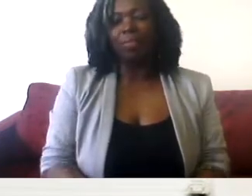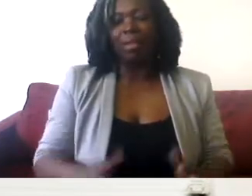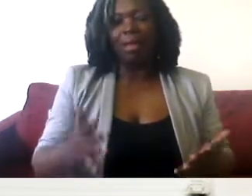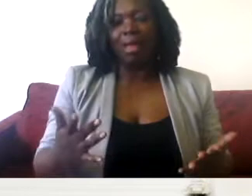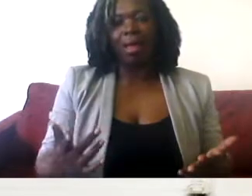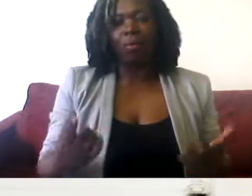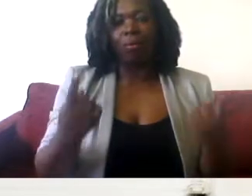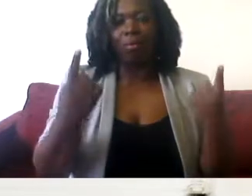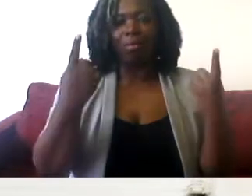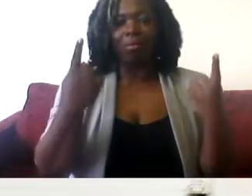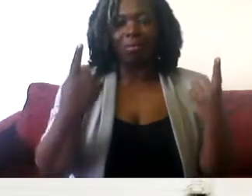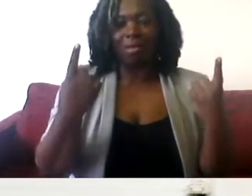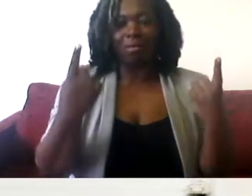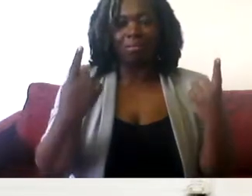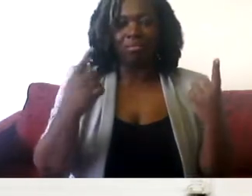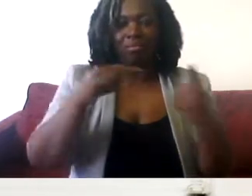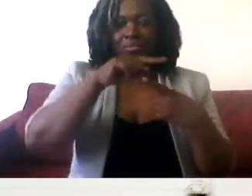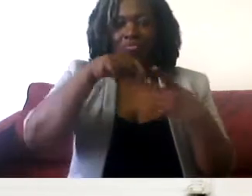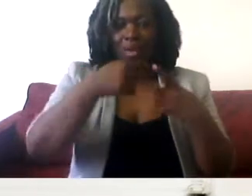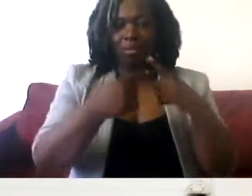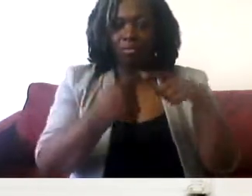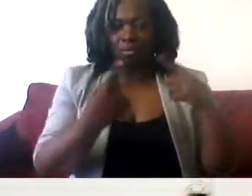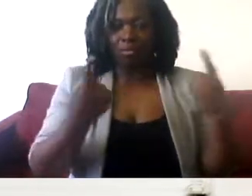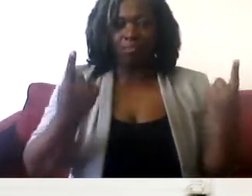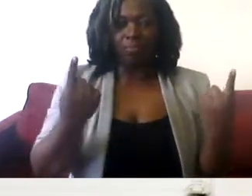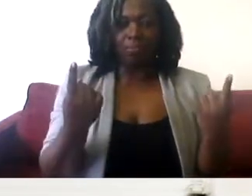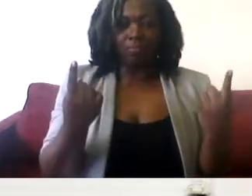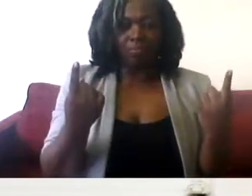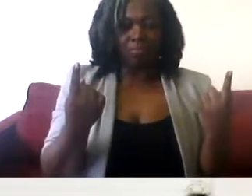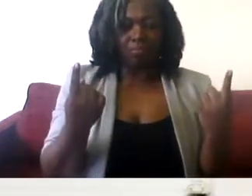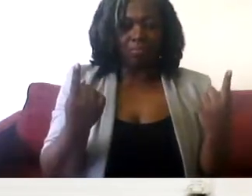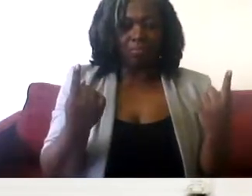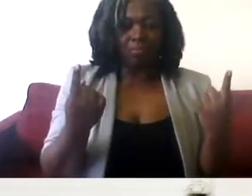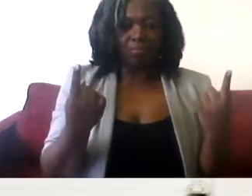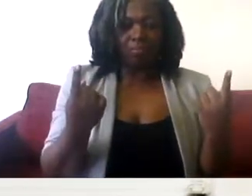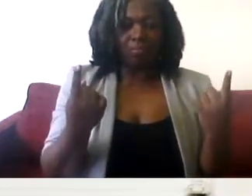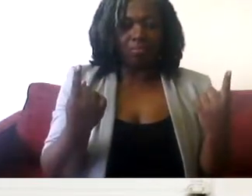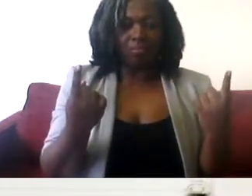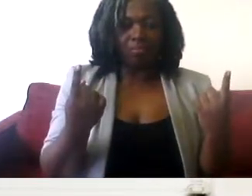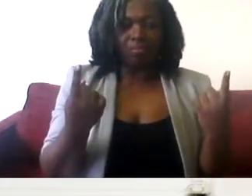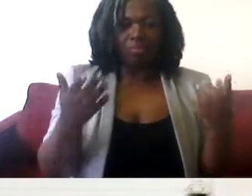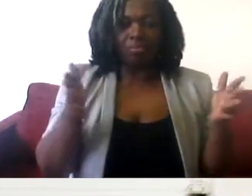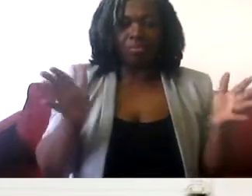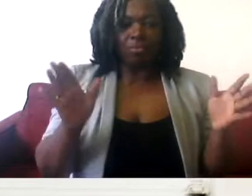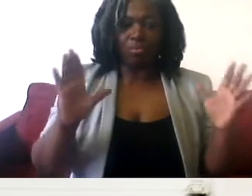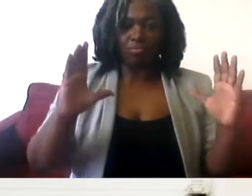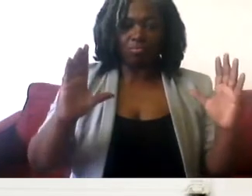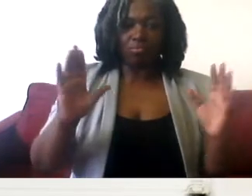string over the index finger and back